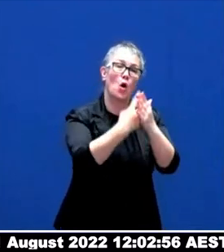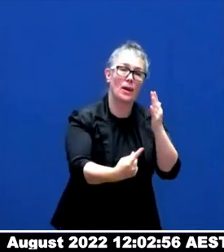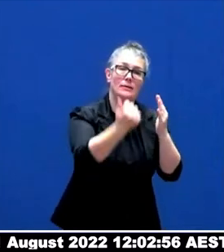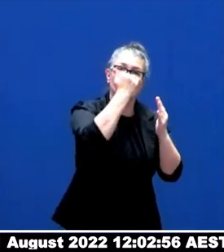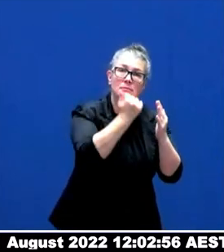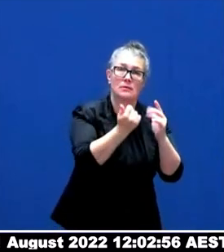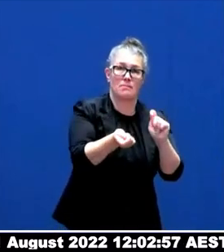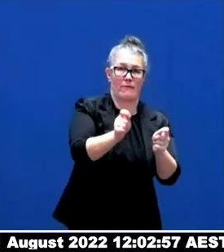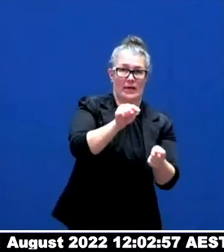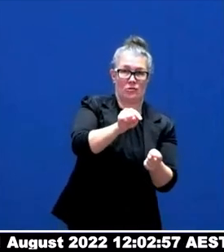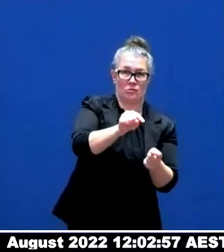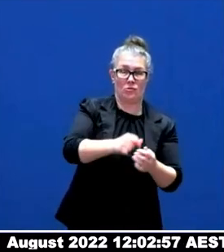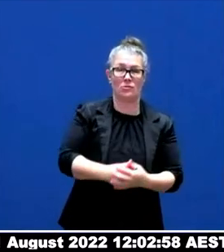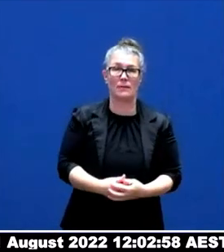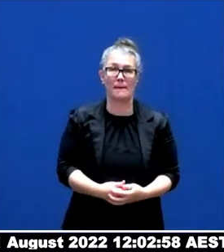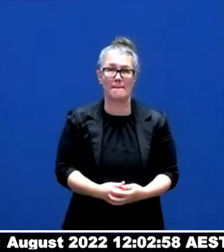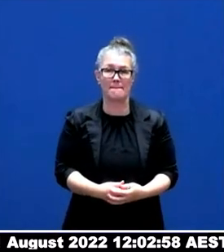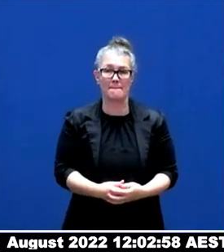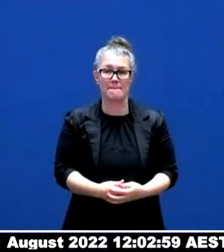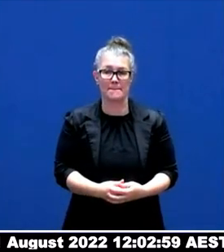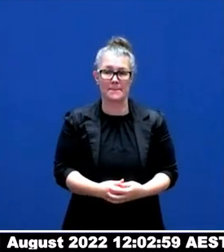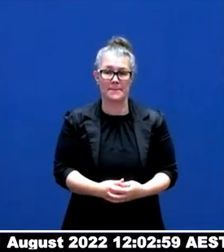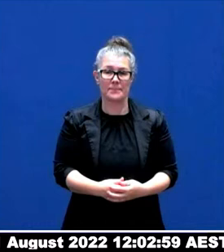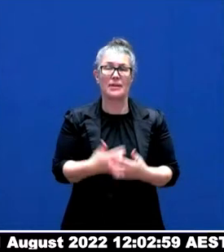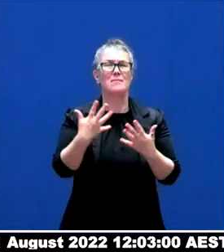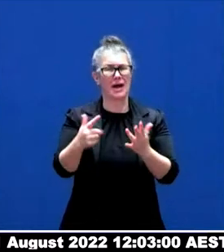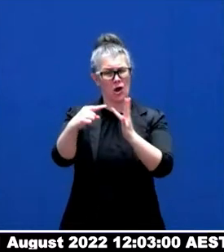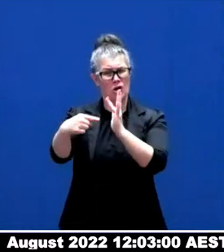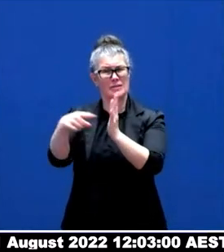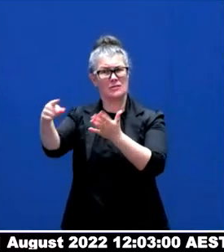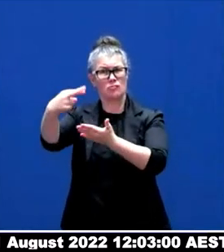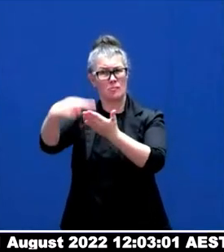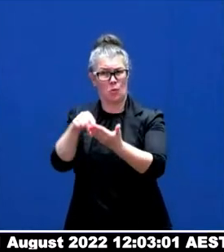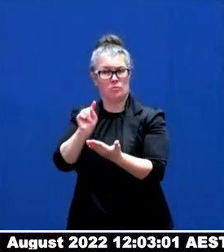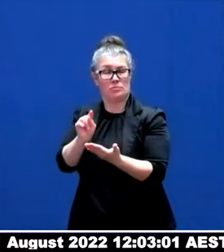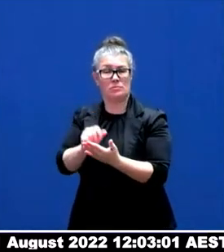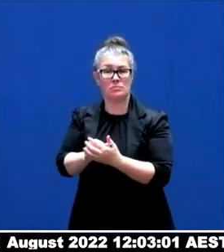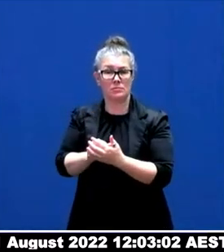In terms of an occupational therapist report, does the Corporation or the